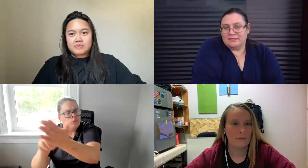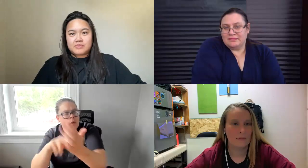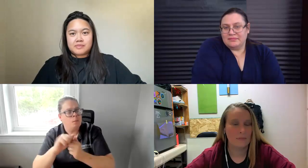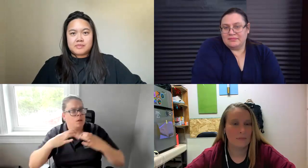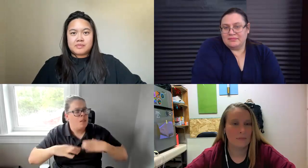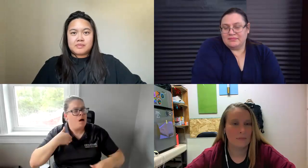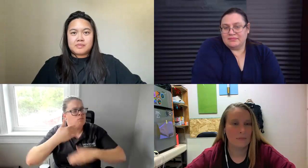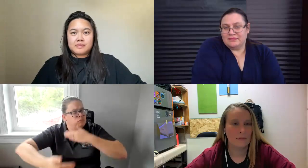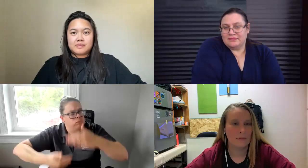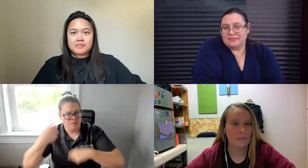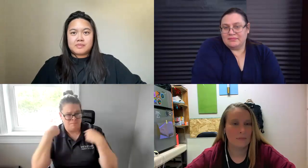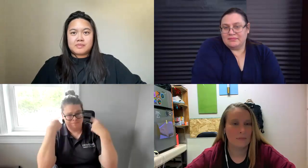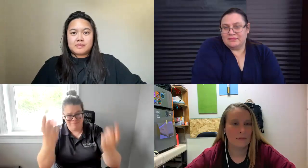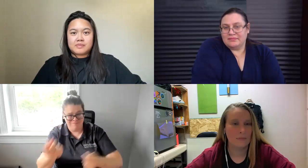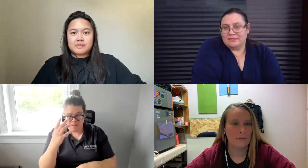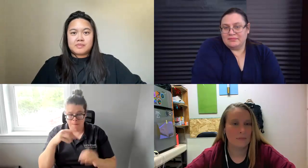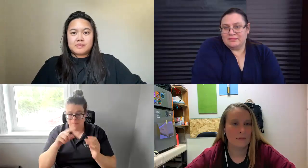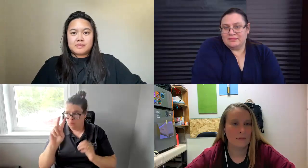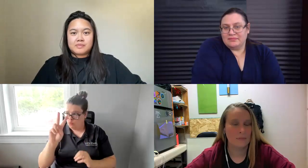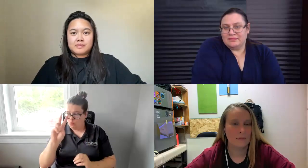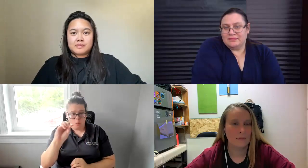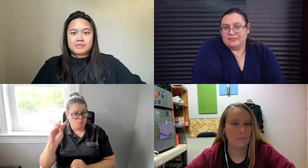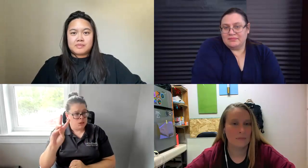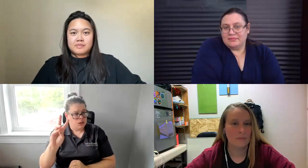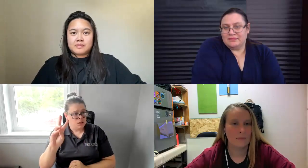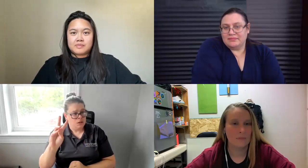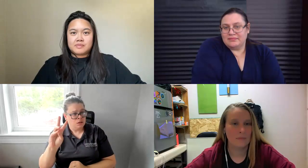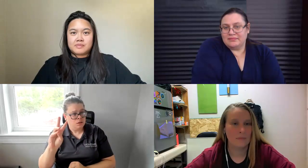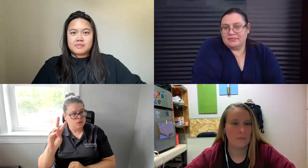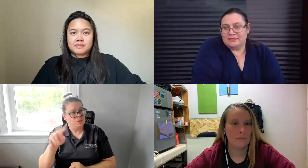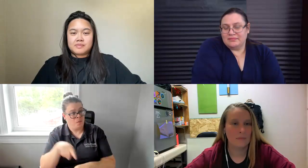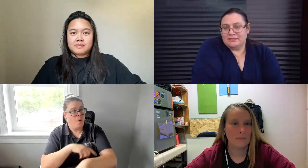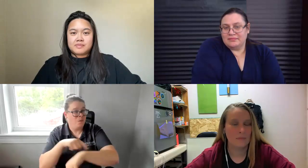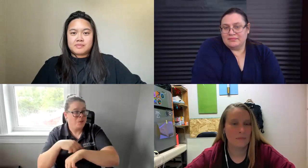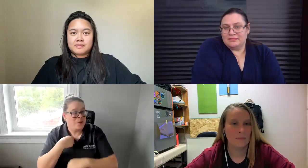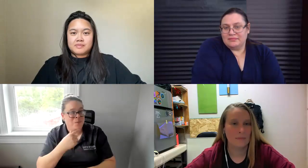I started contracting with different clients.